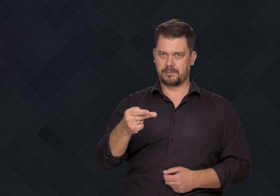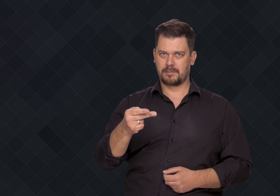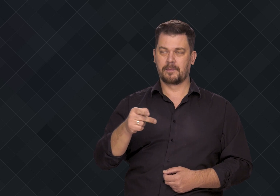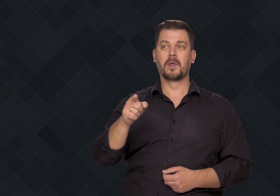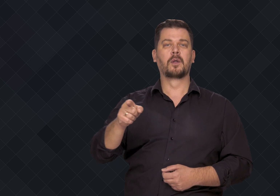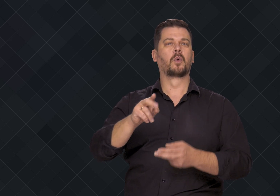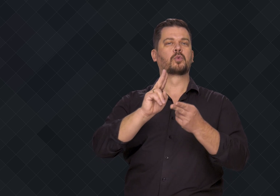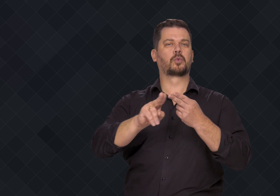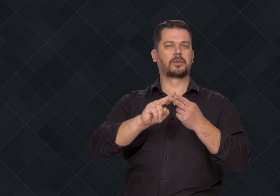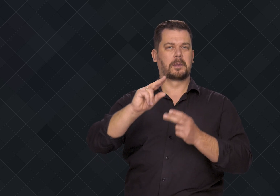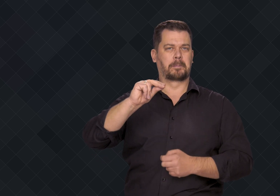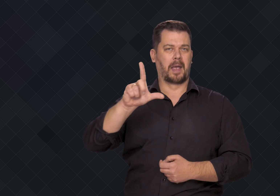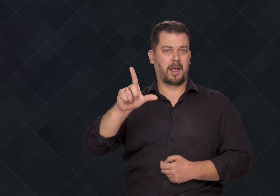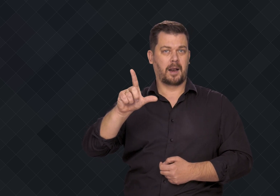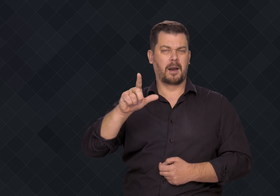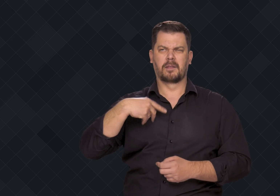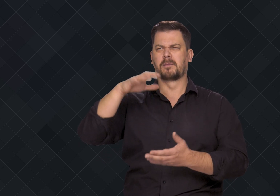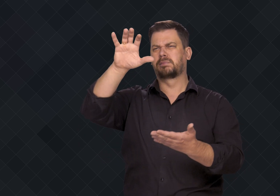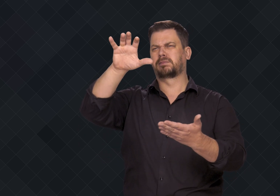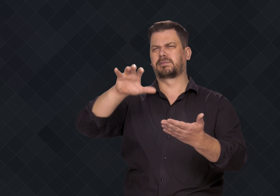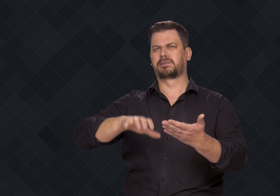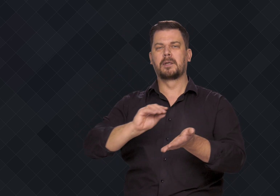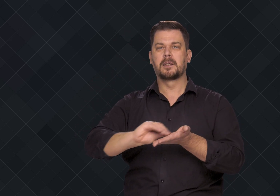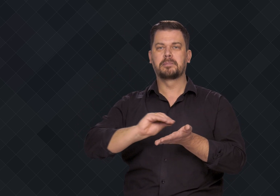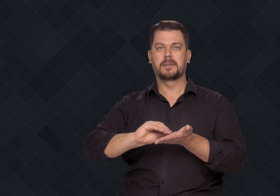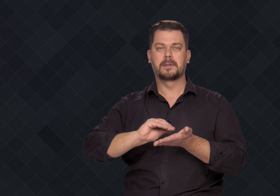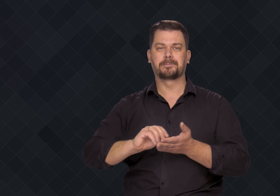On the website cukrzyca.pl, we read: